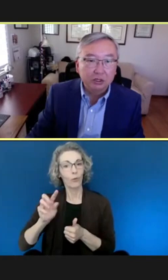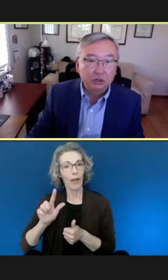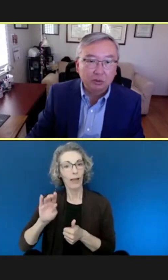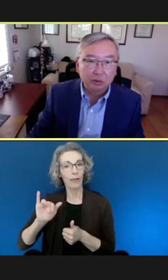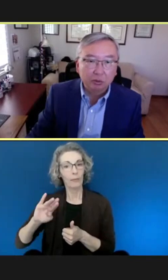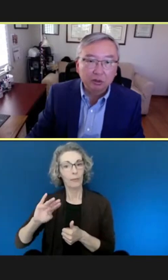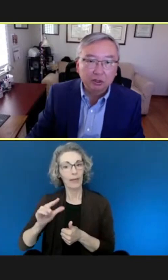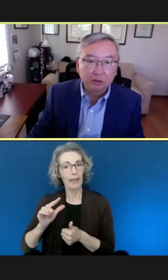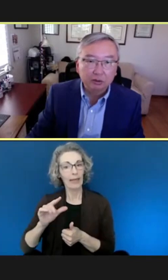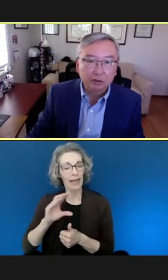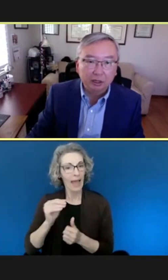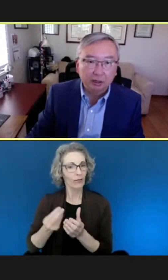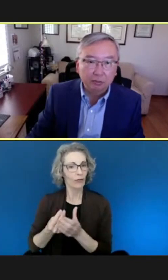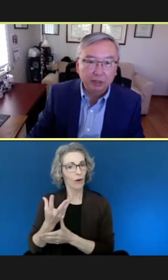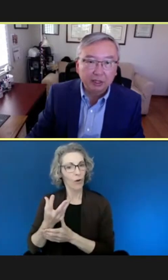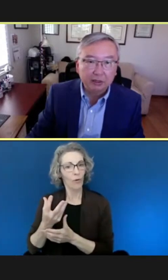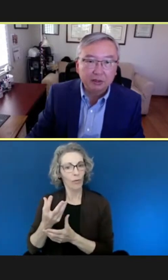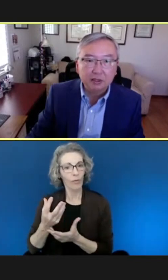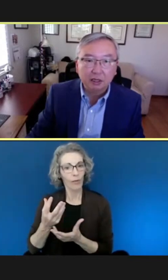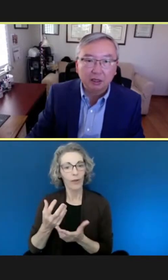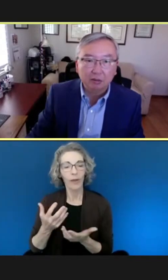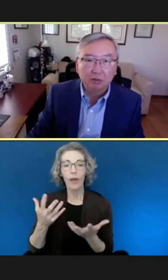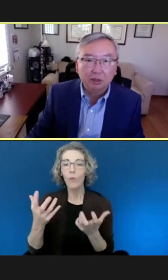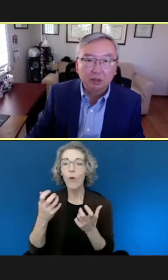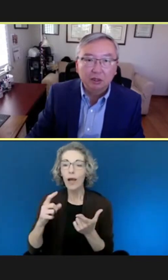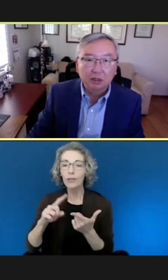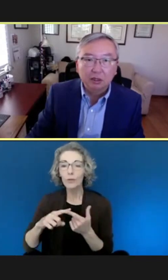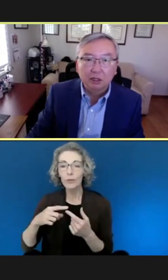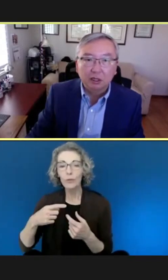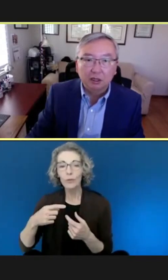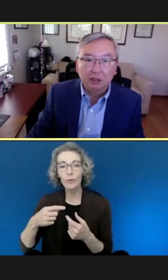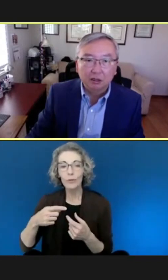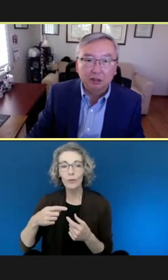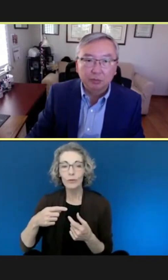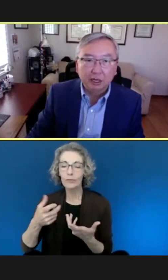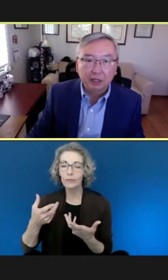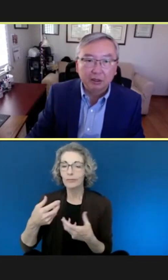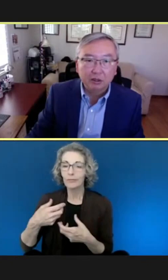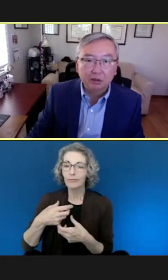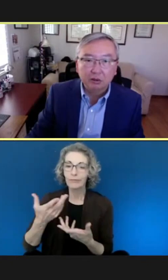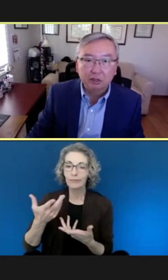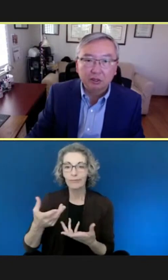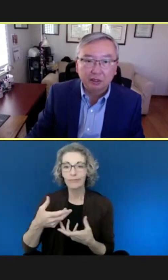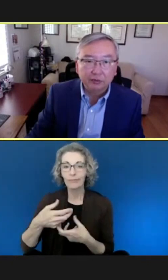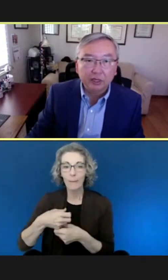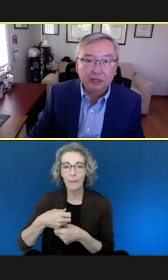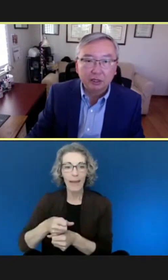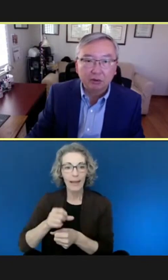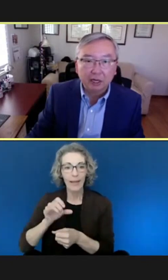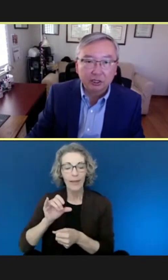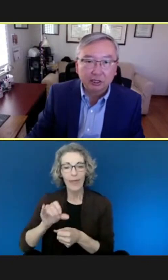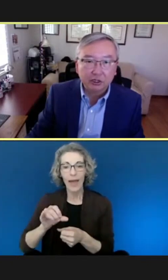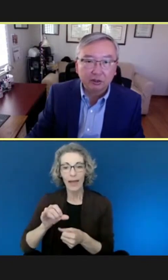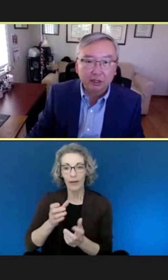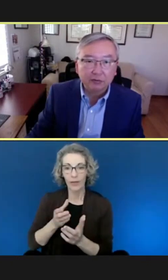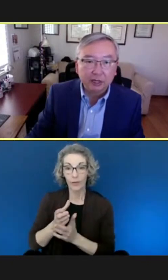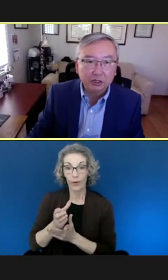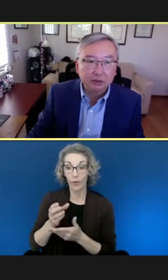which we want to make it by delivering psychoeducational intervention.